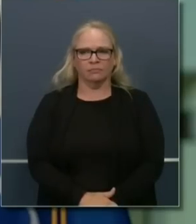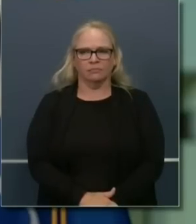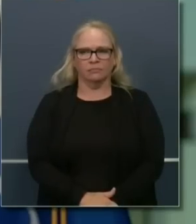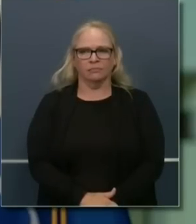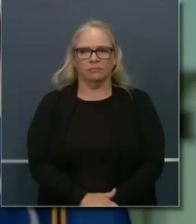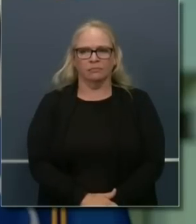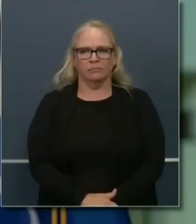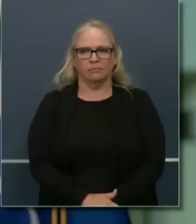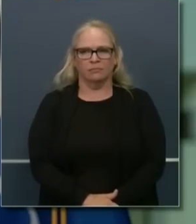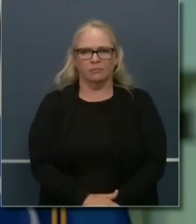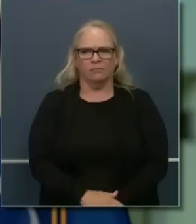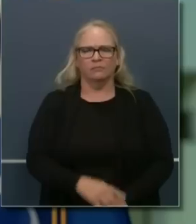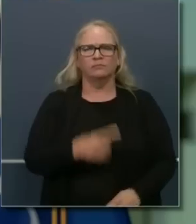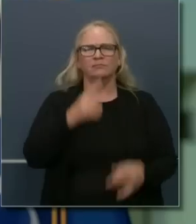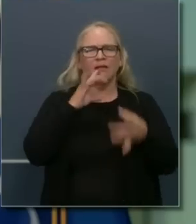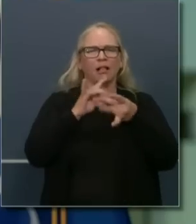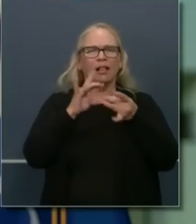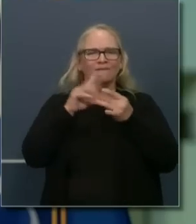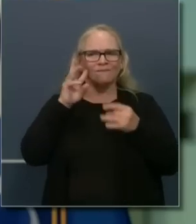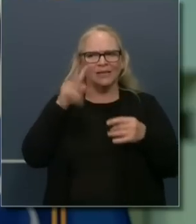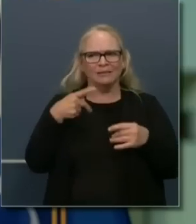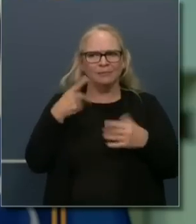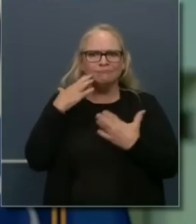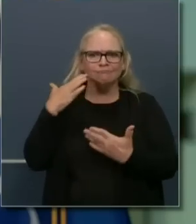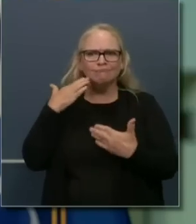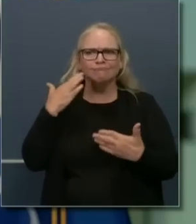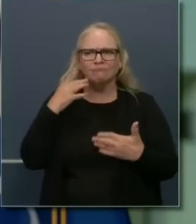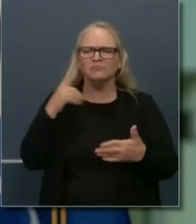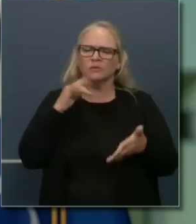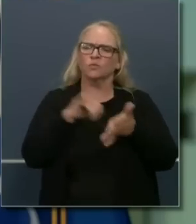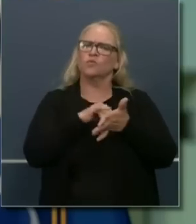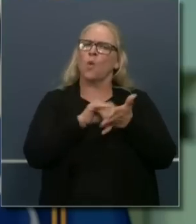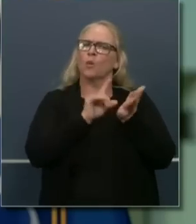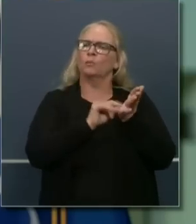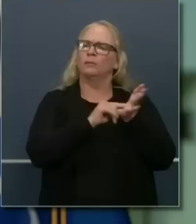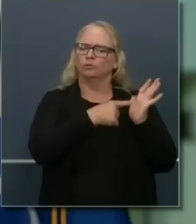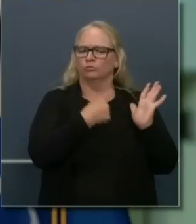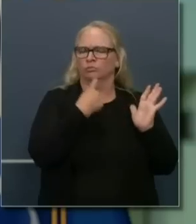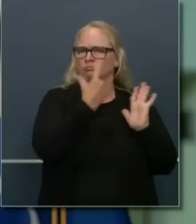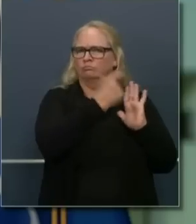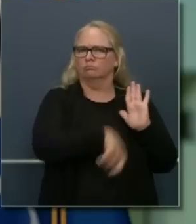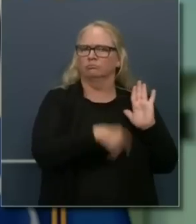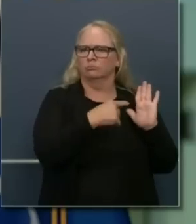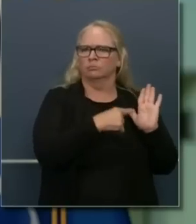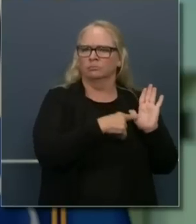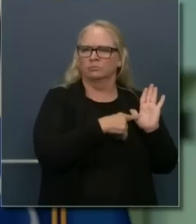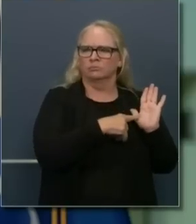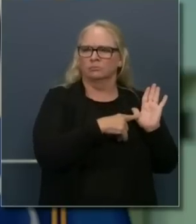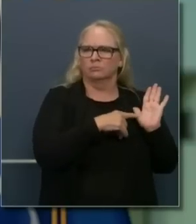AND WE HAVE PROVIDED MORE. HI, GOVERNOR. THE NEW YORK TIMES HAVE